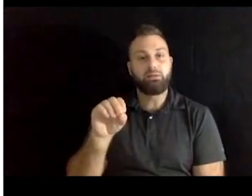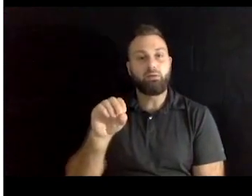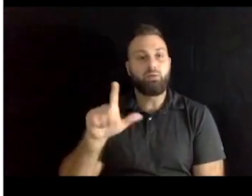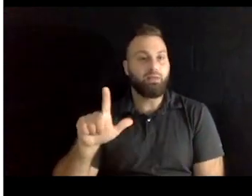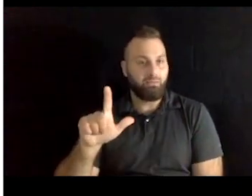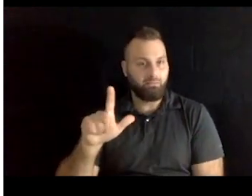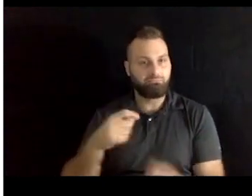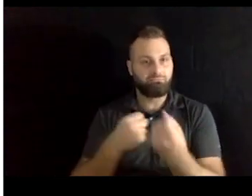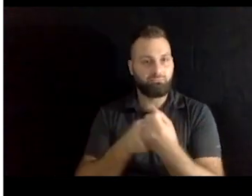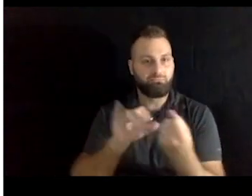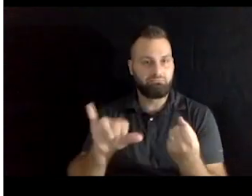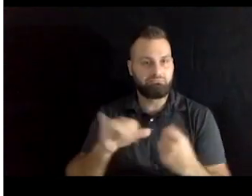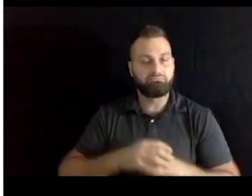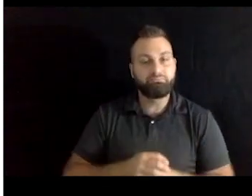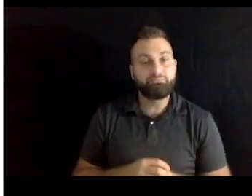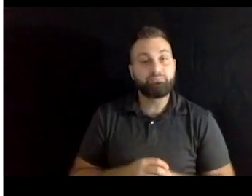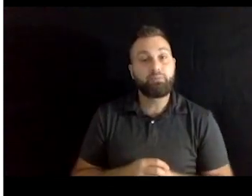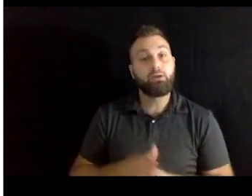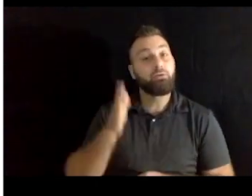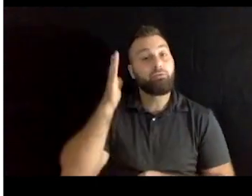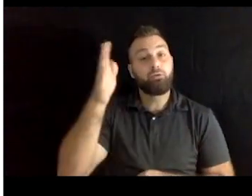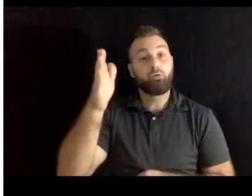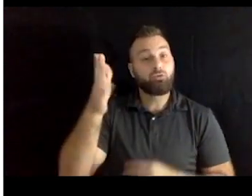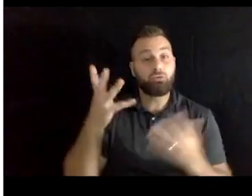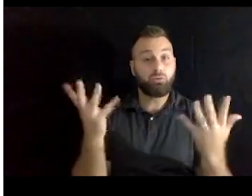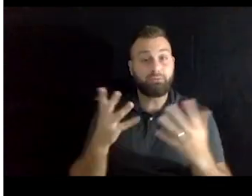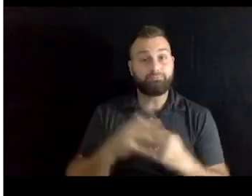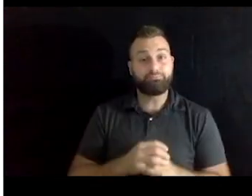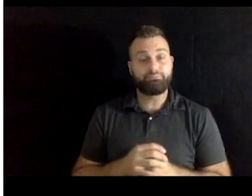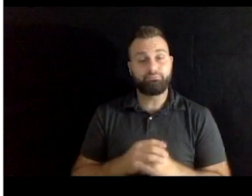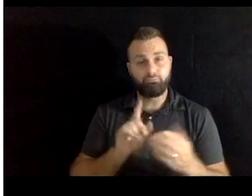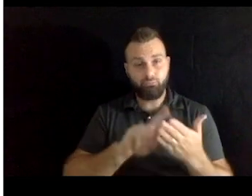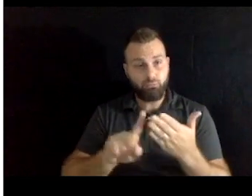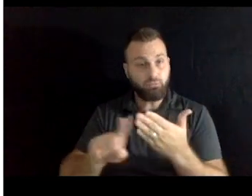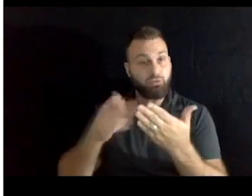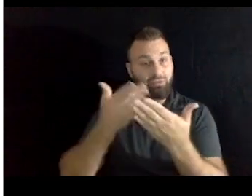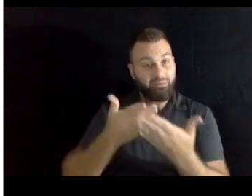So what's the takeaway for the future? The takeaway is that the search for